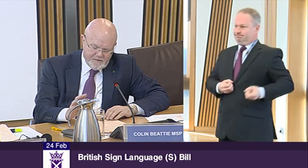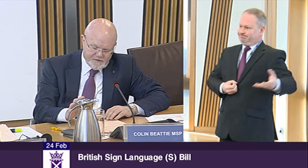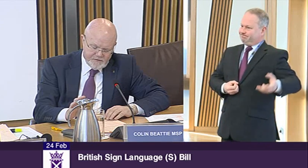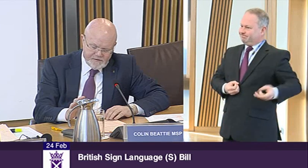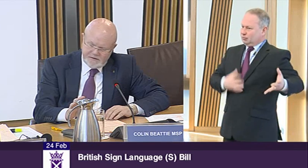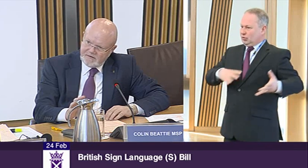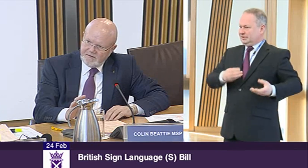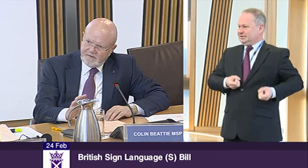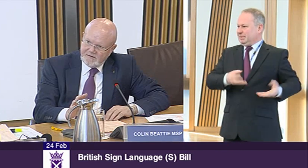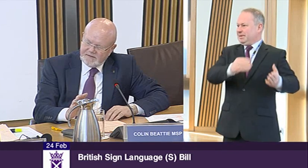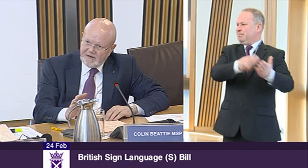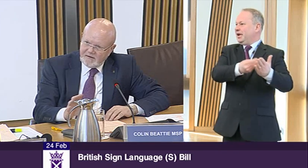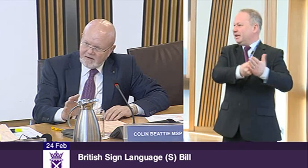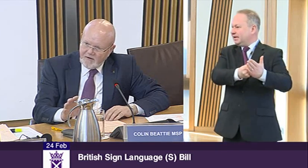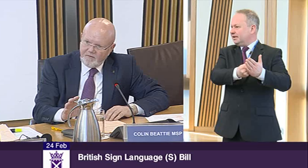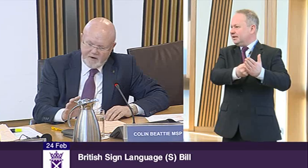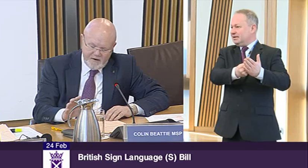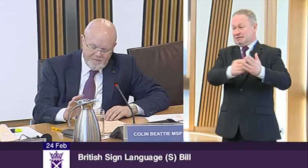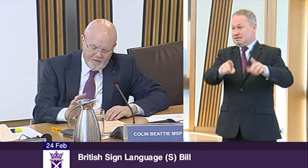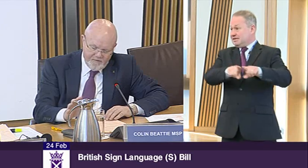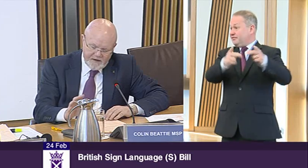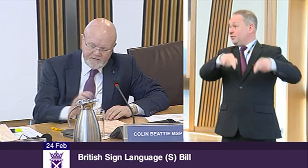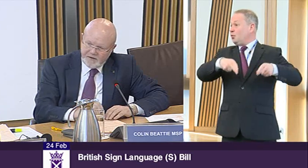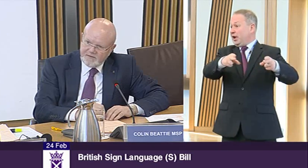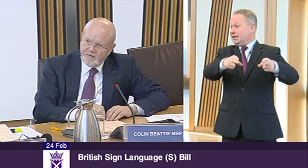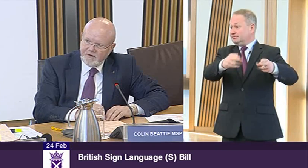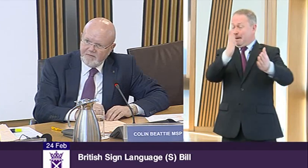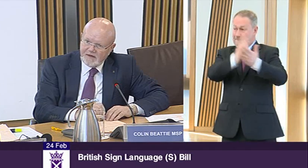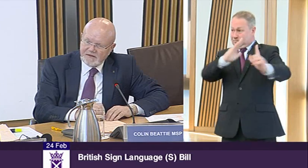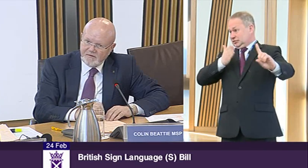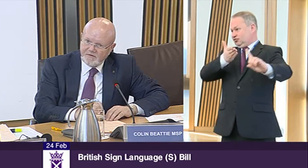would they rather that the resources were spent in another way that might more effectively